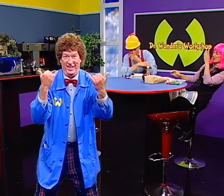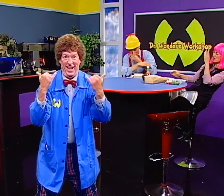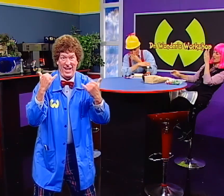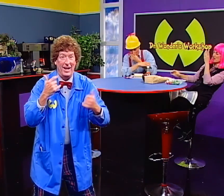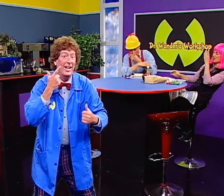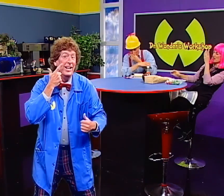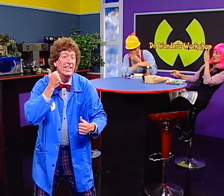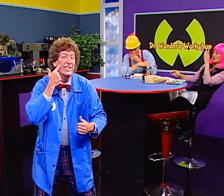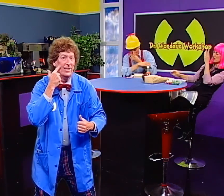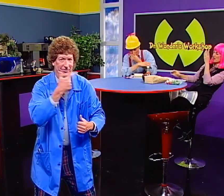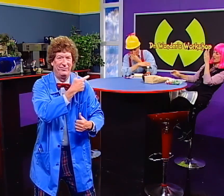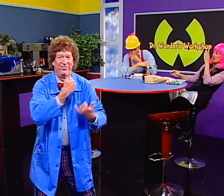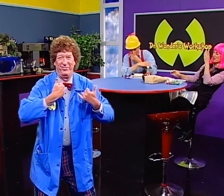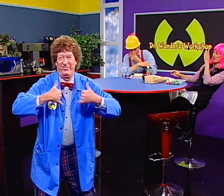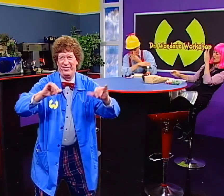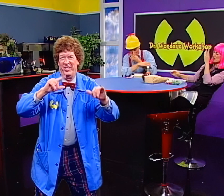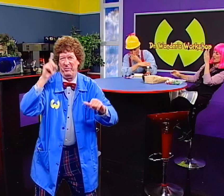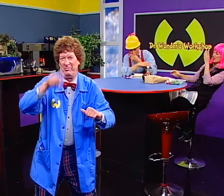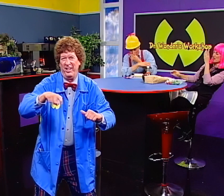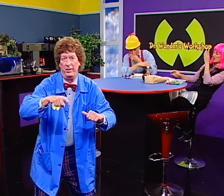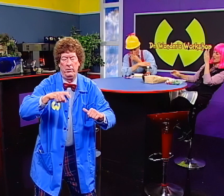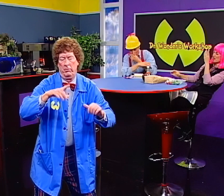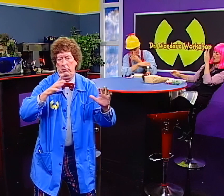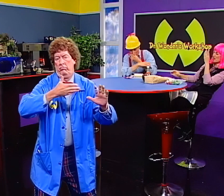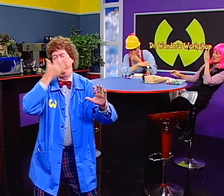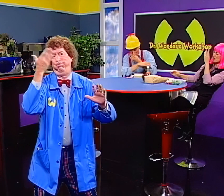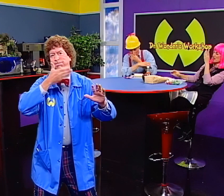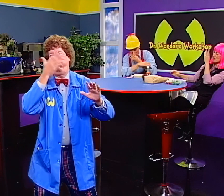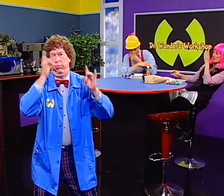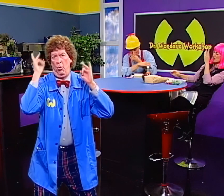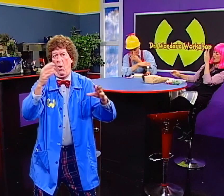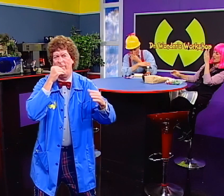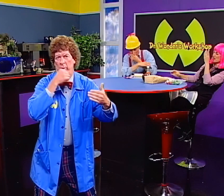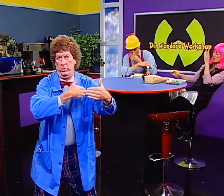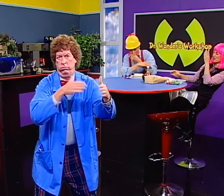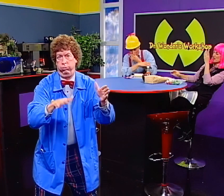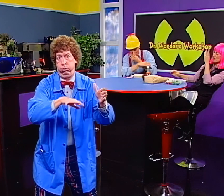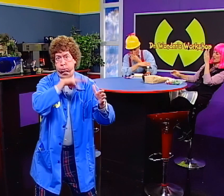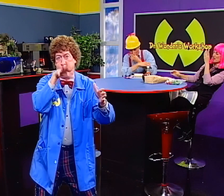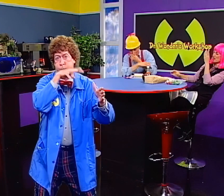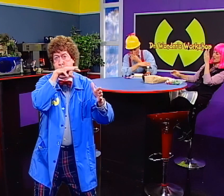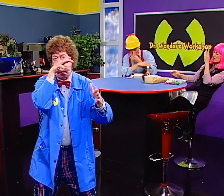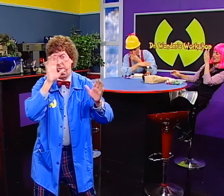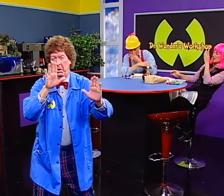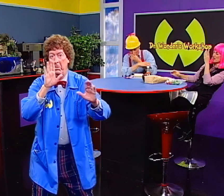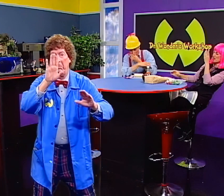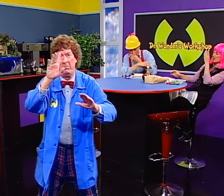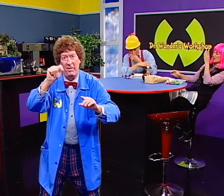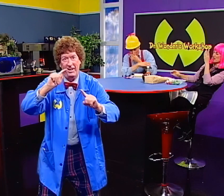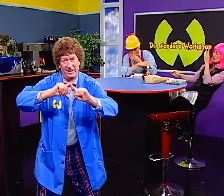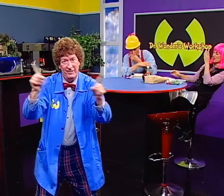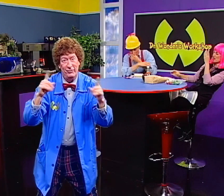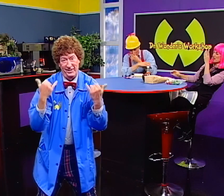OK, NOW, LISA STILL DOES HAVE TO SMELL THAT HORRIBLE ODOR. TRUE.